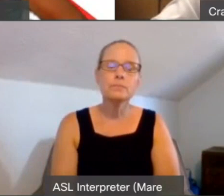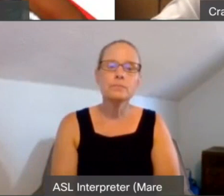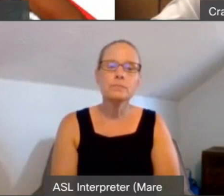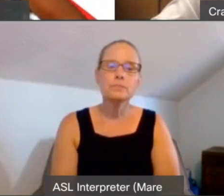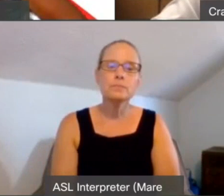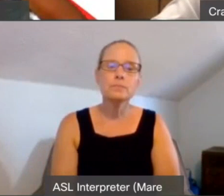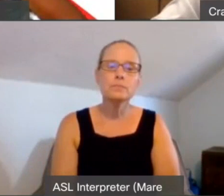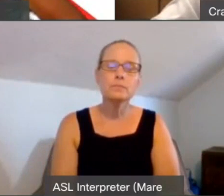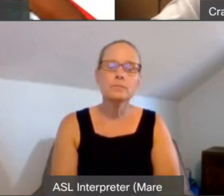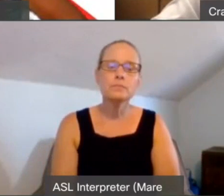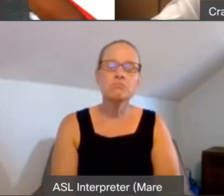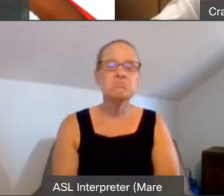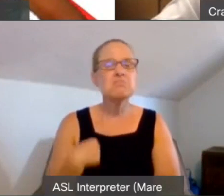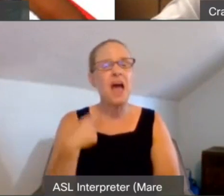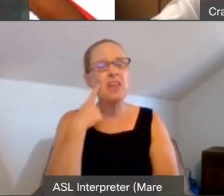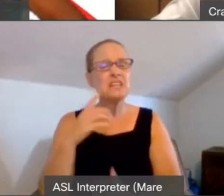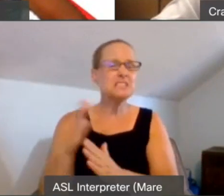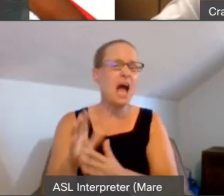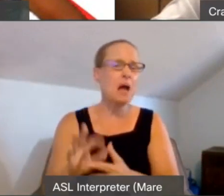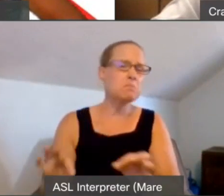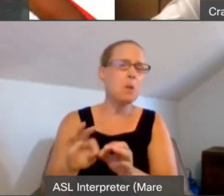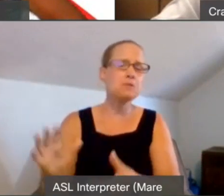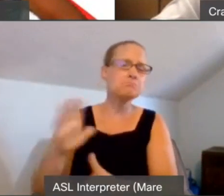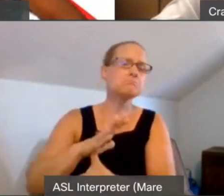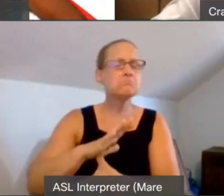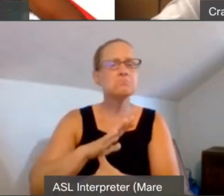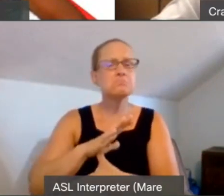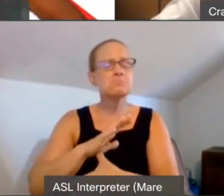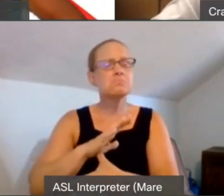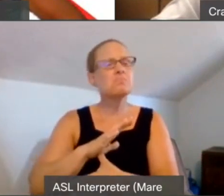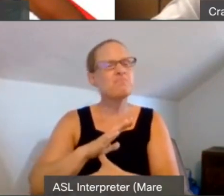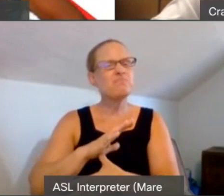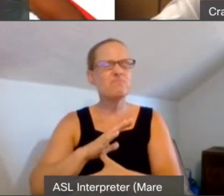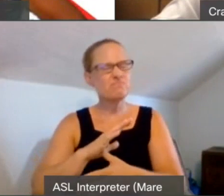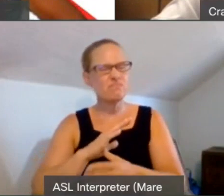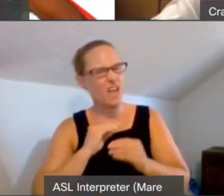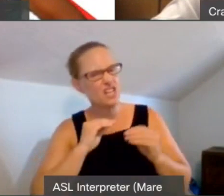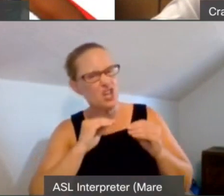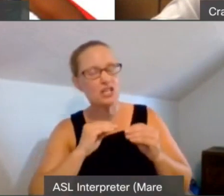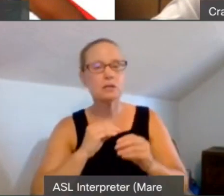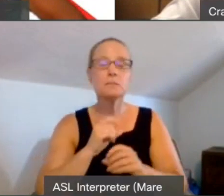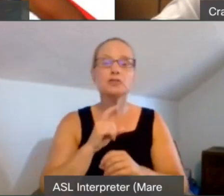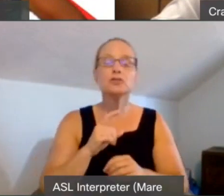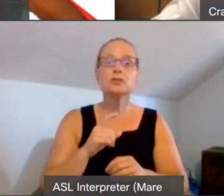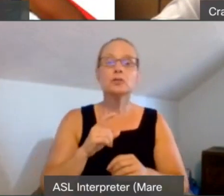I mean the biggest thing I think is education, just making sure that not only ourselves